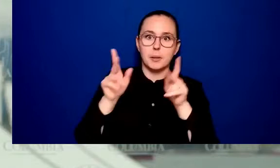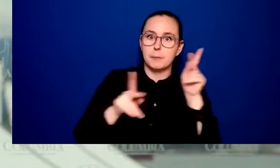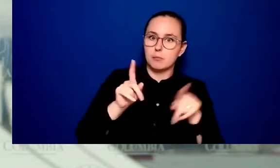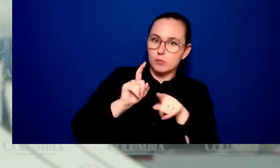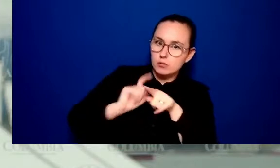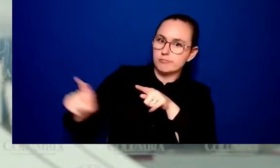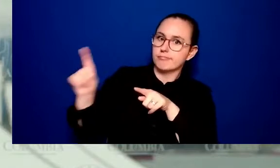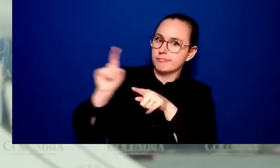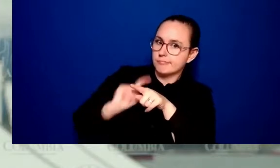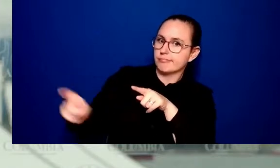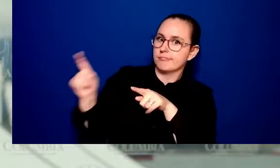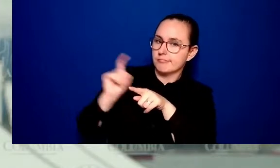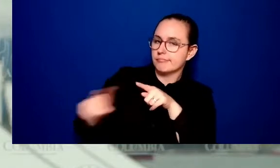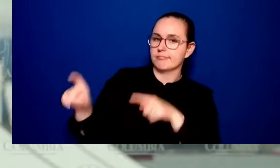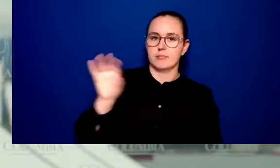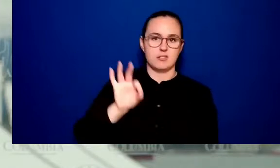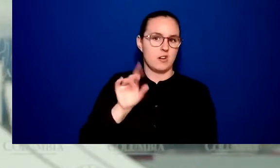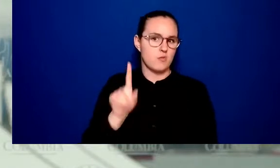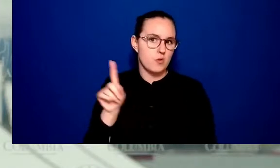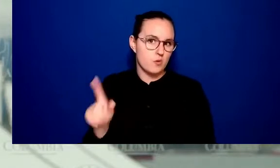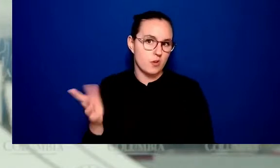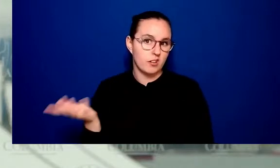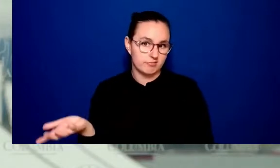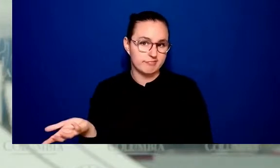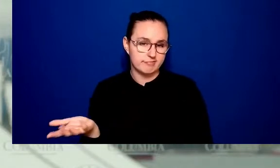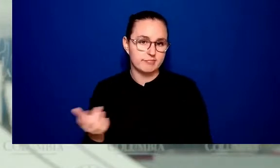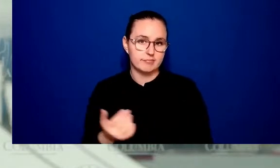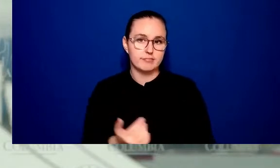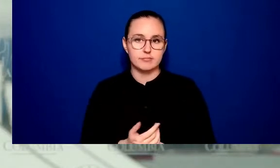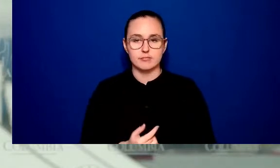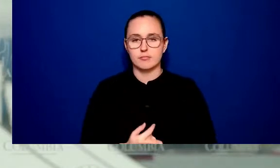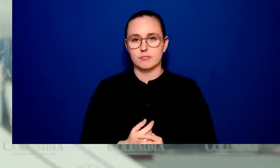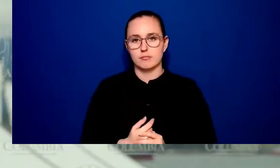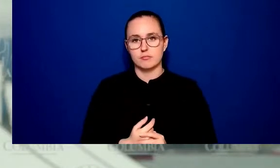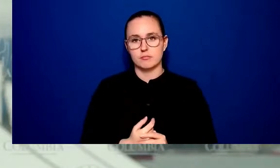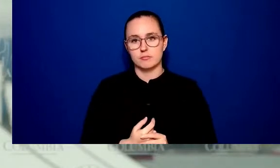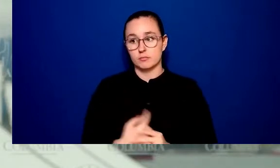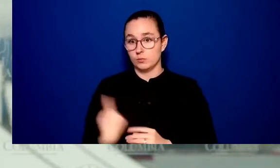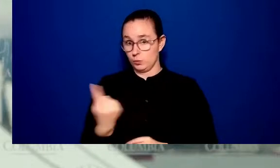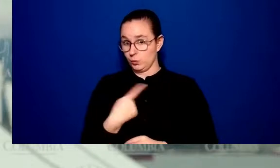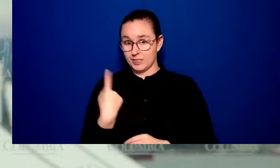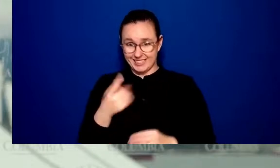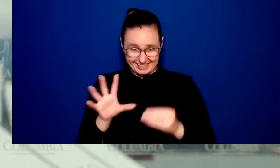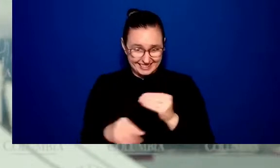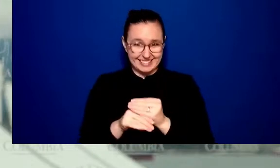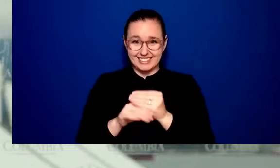pandemic. And we're responding it to do it by adding